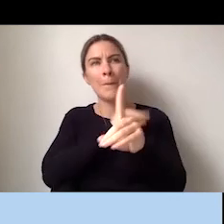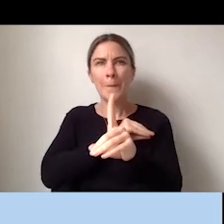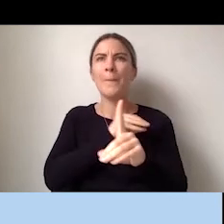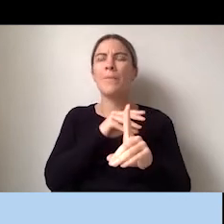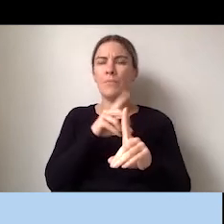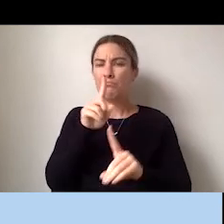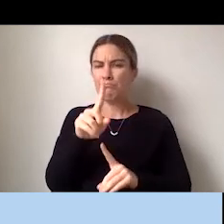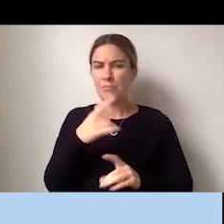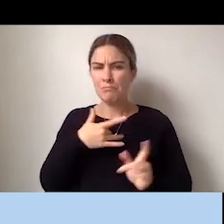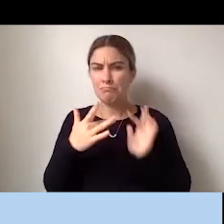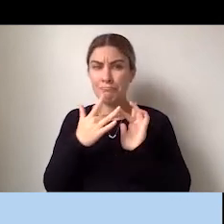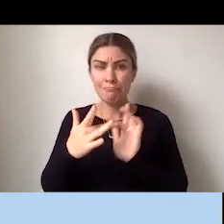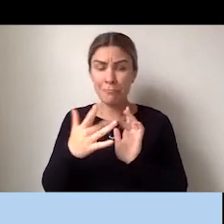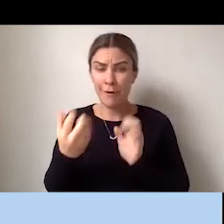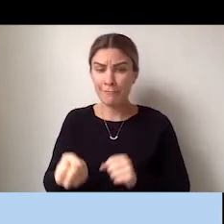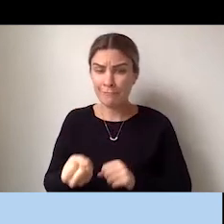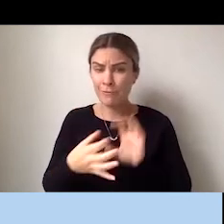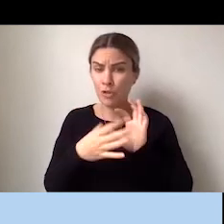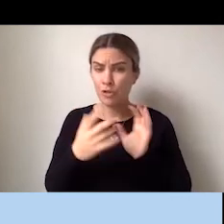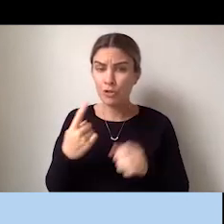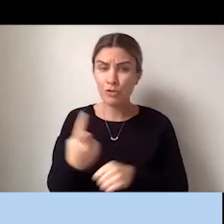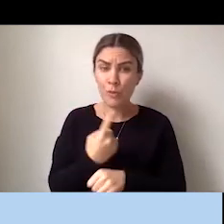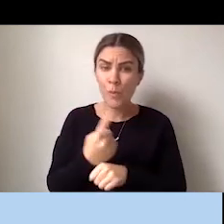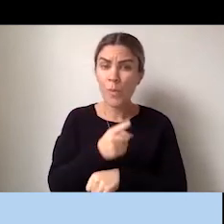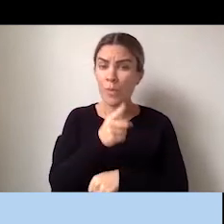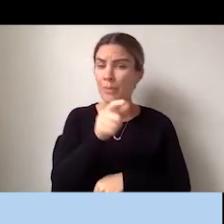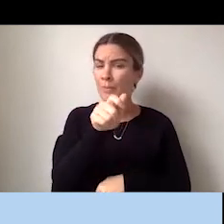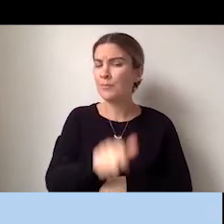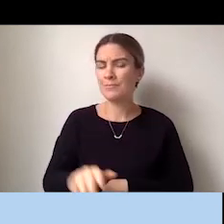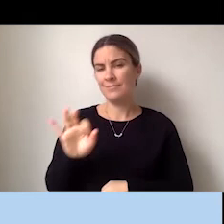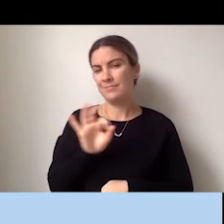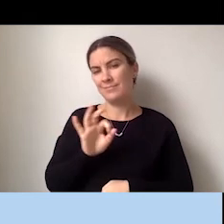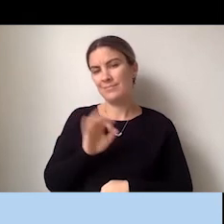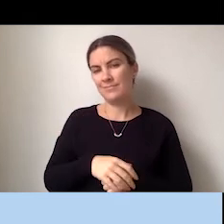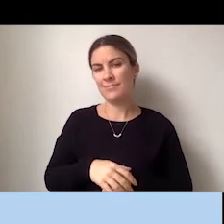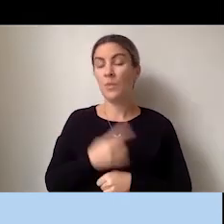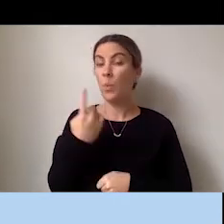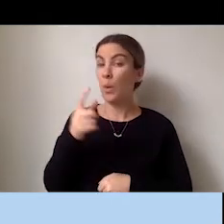friends puts Mariah Carey on her solidarity team because of the